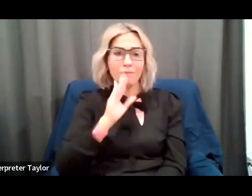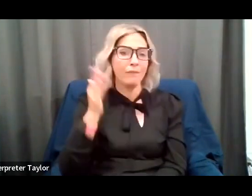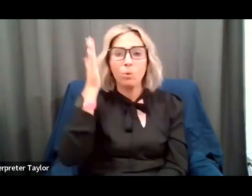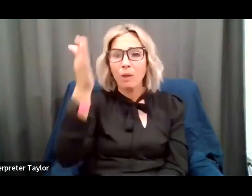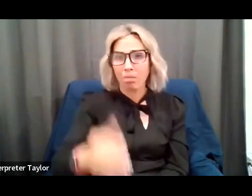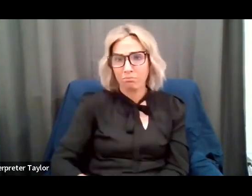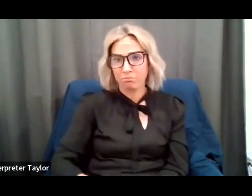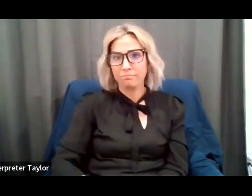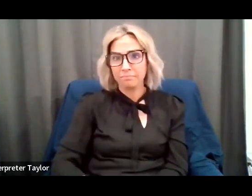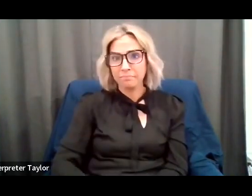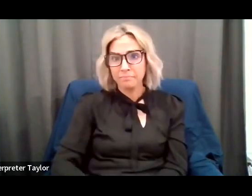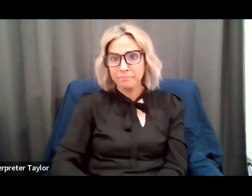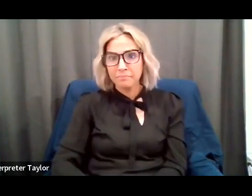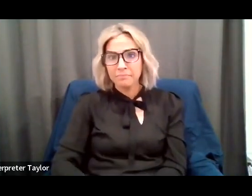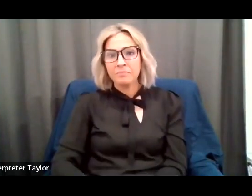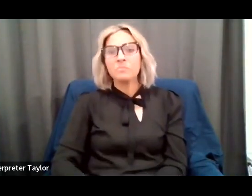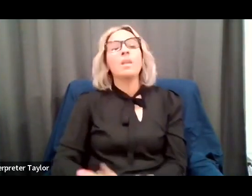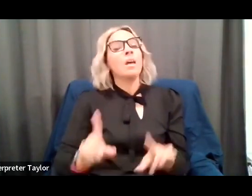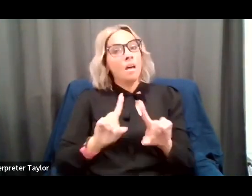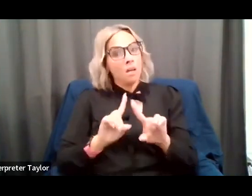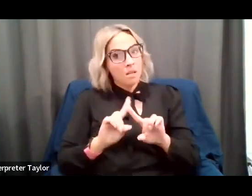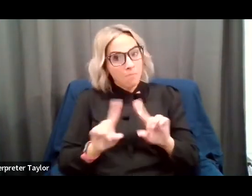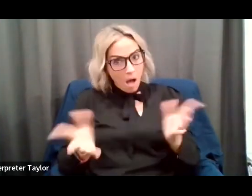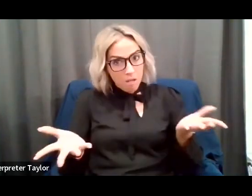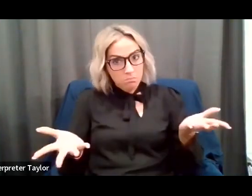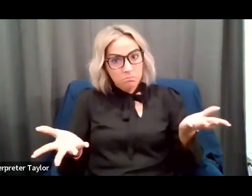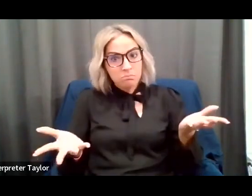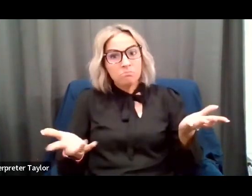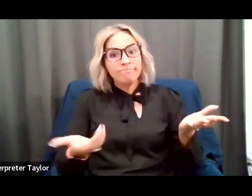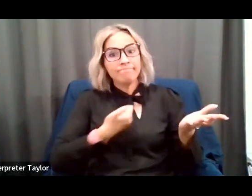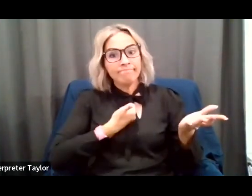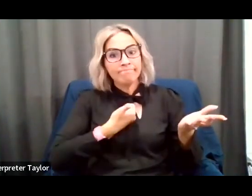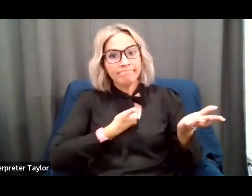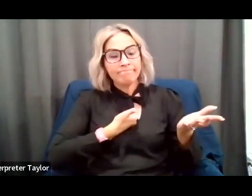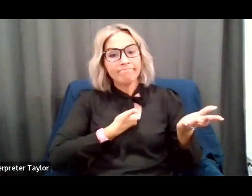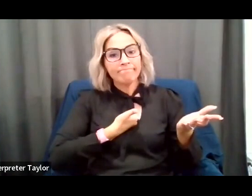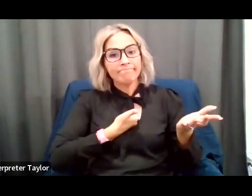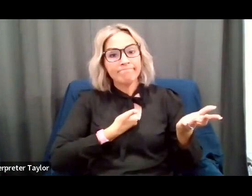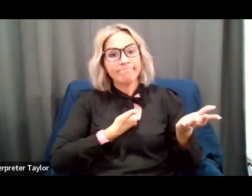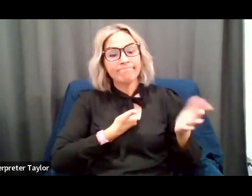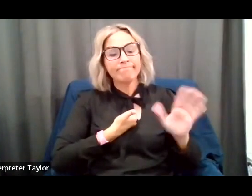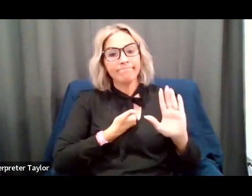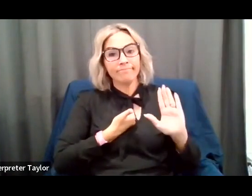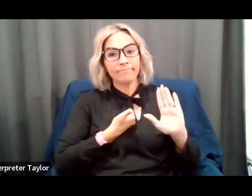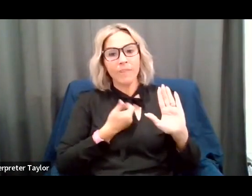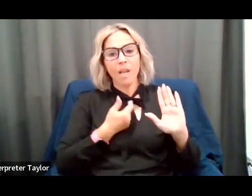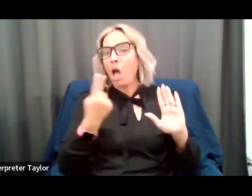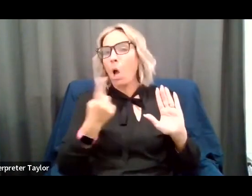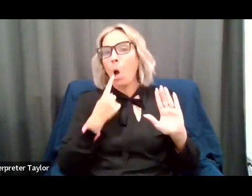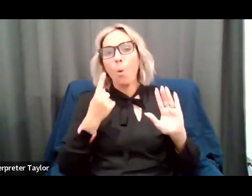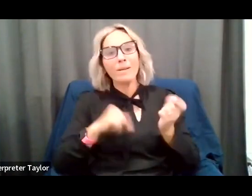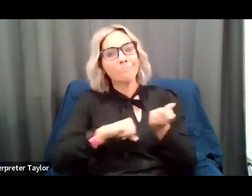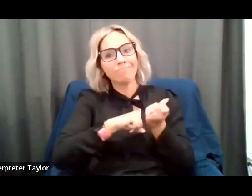But, I am-for my m- I always fight for my members.